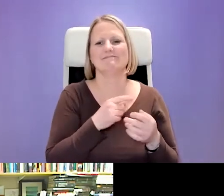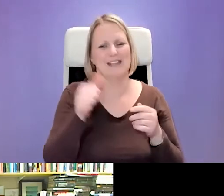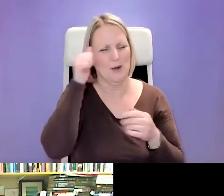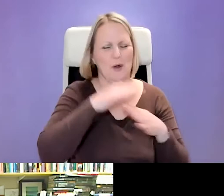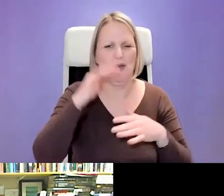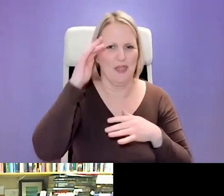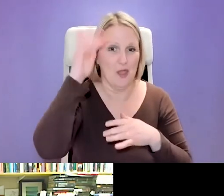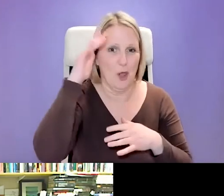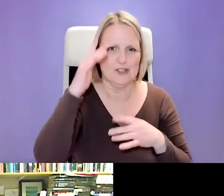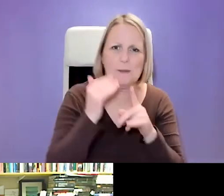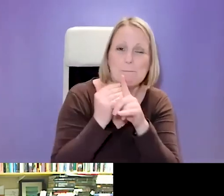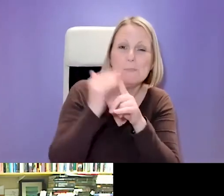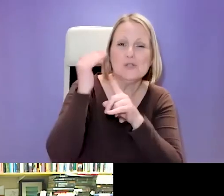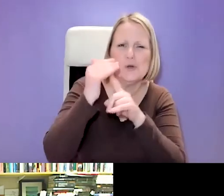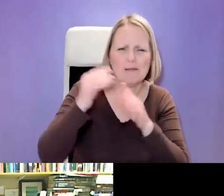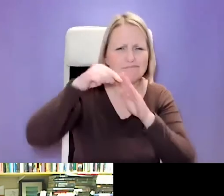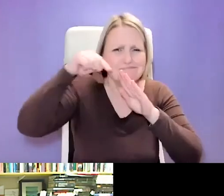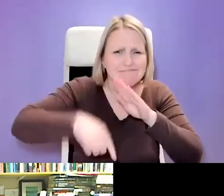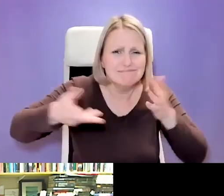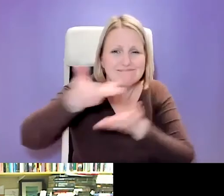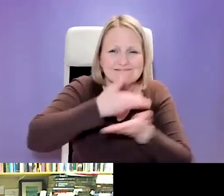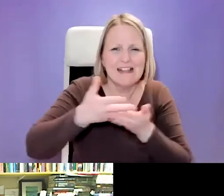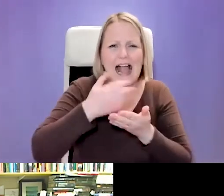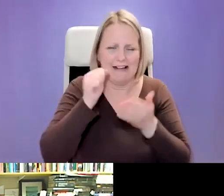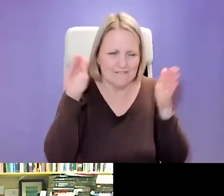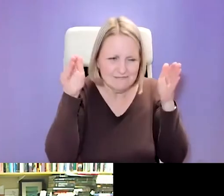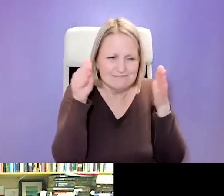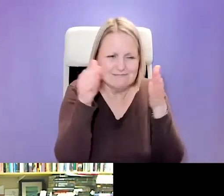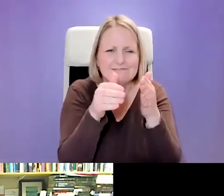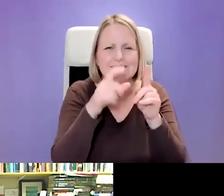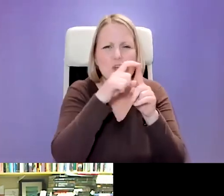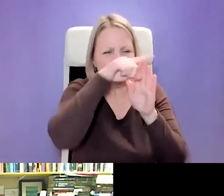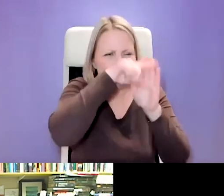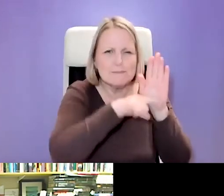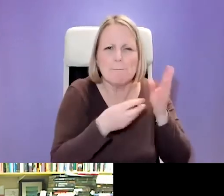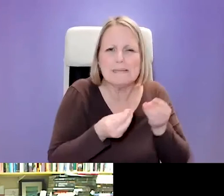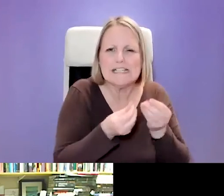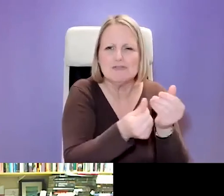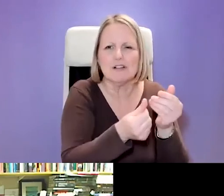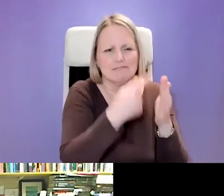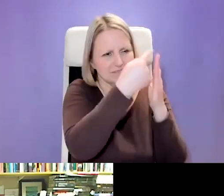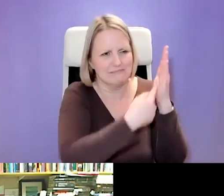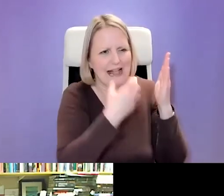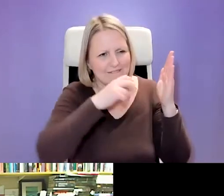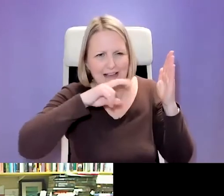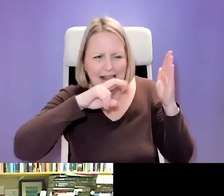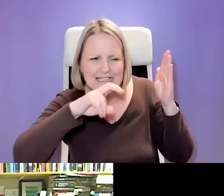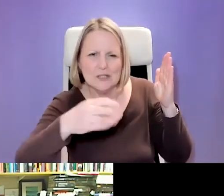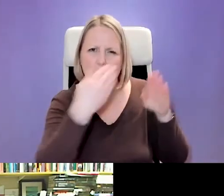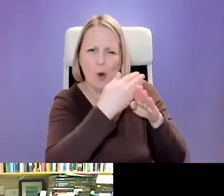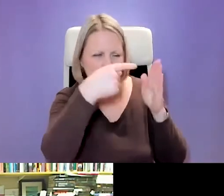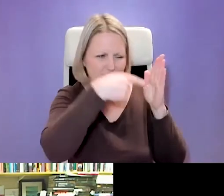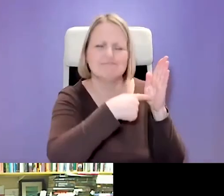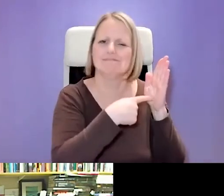It's, there's a very narrow range of doctrinal material which tends to do almost all the analytical work and